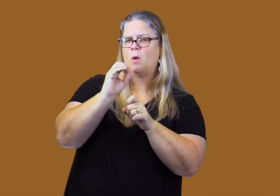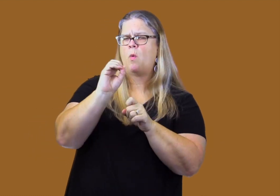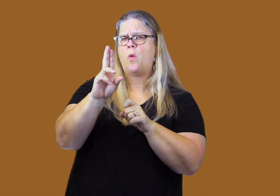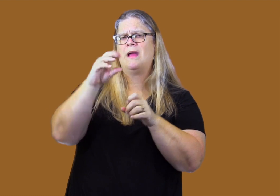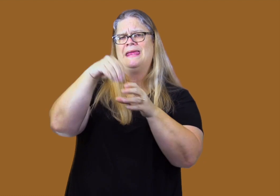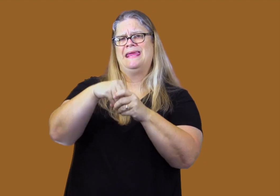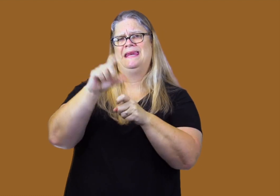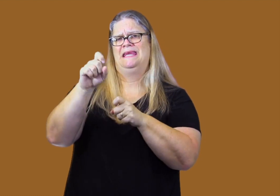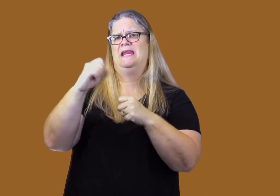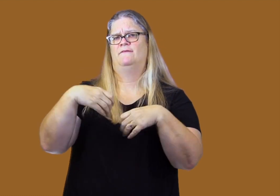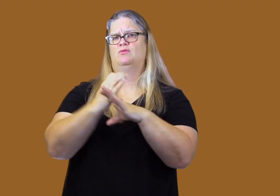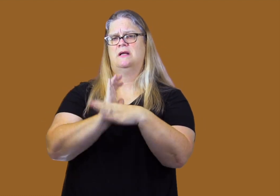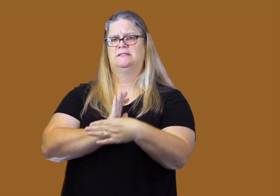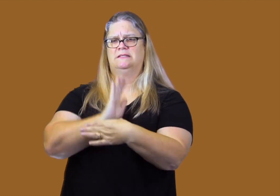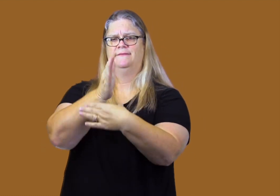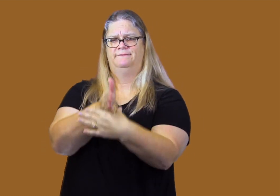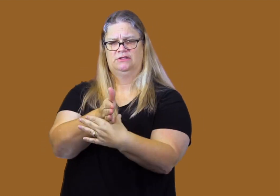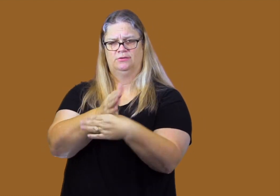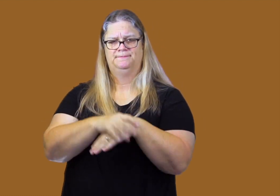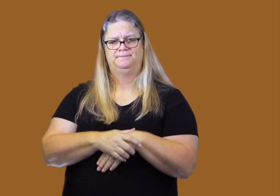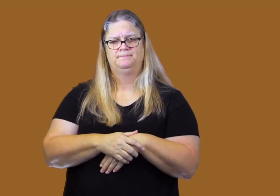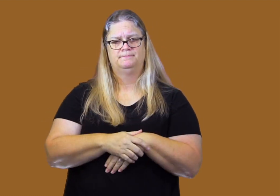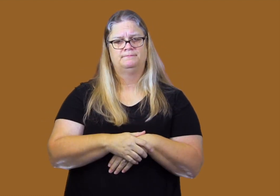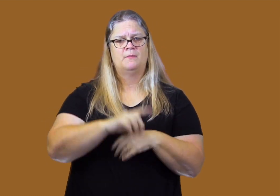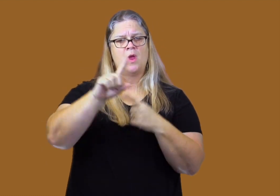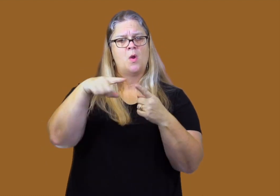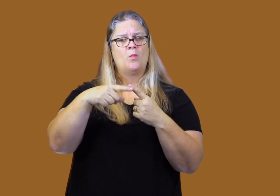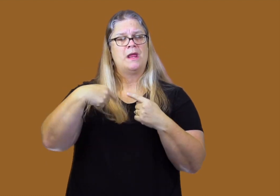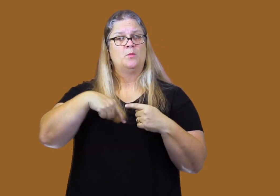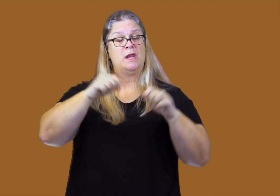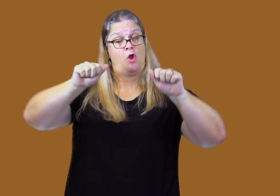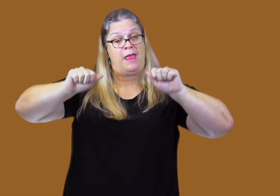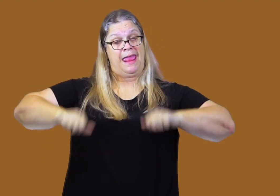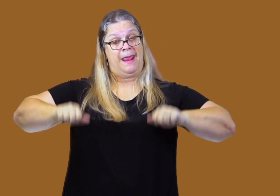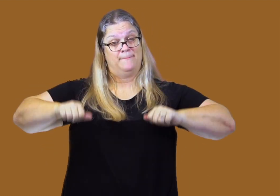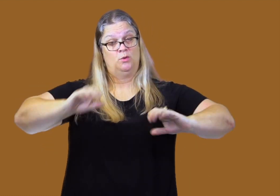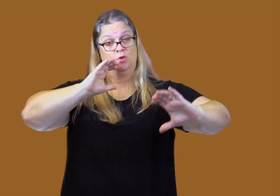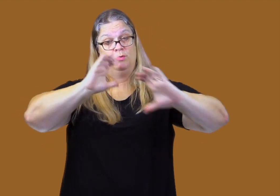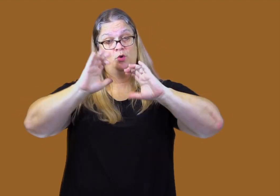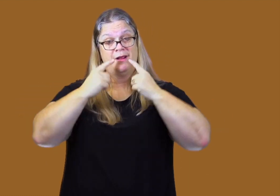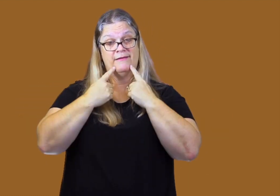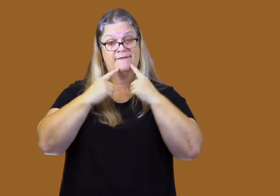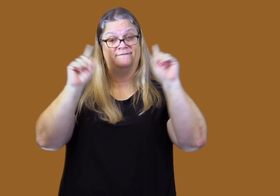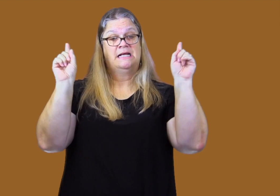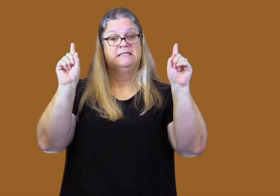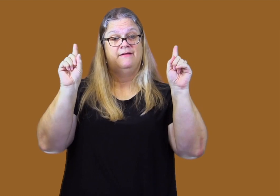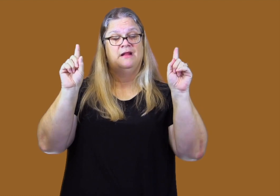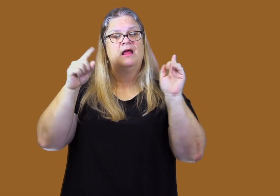or in need of crisis intervention. When we're able to communicate effectively,